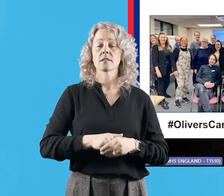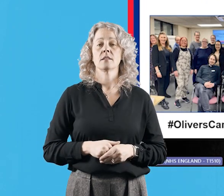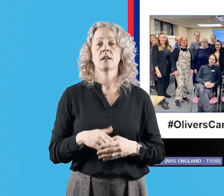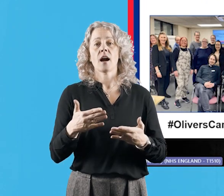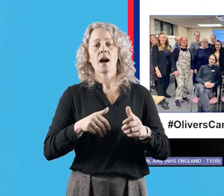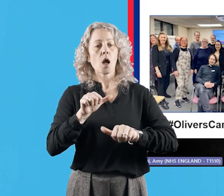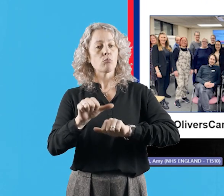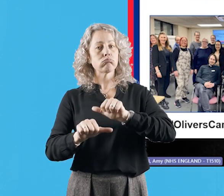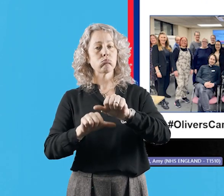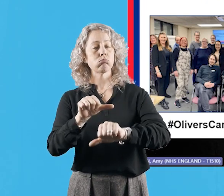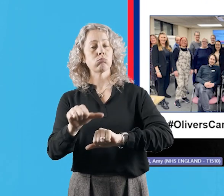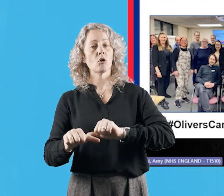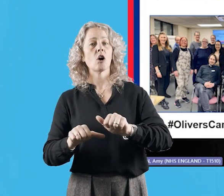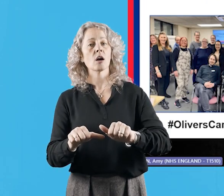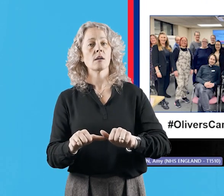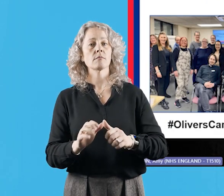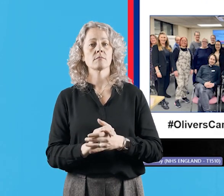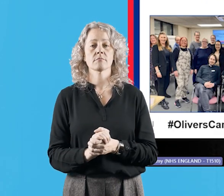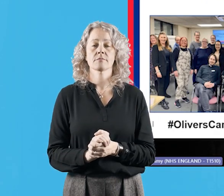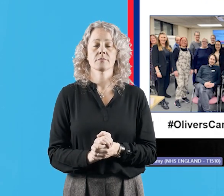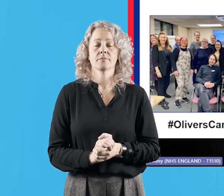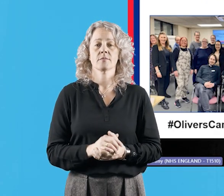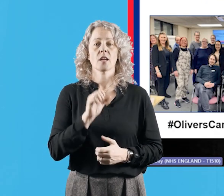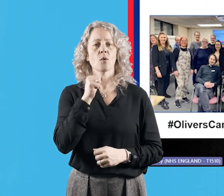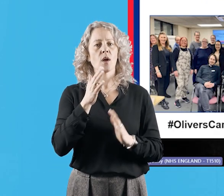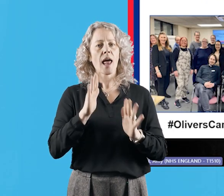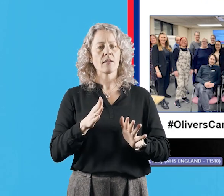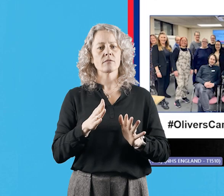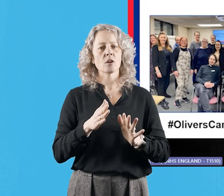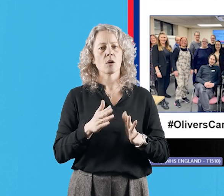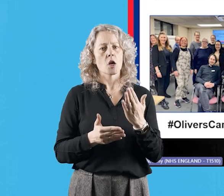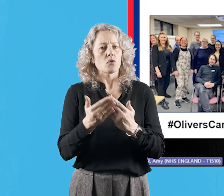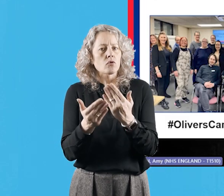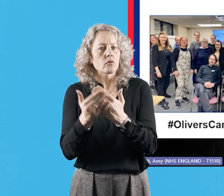the programme will need to be kept up to date to be reviewed